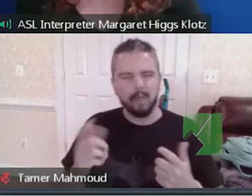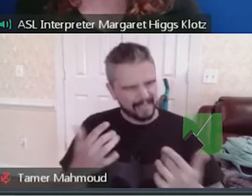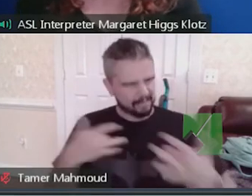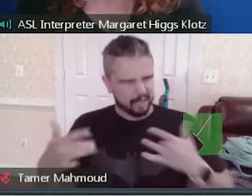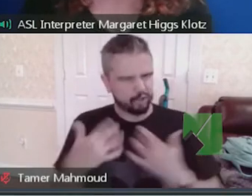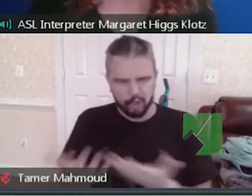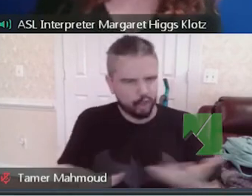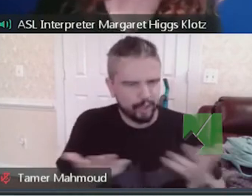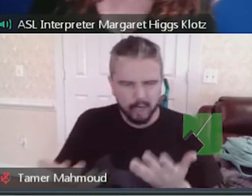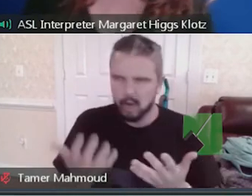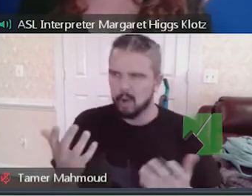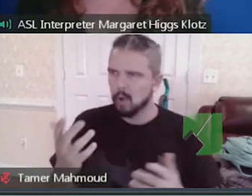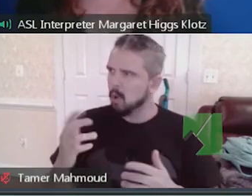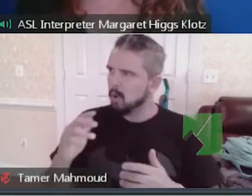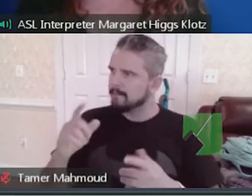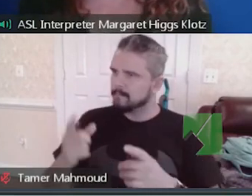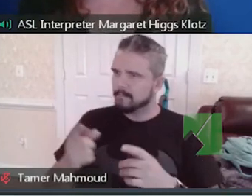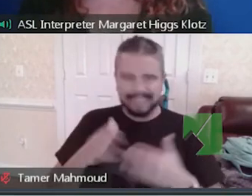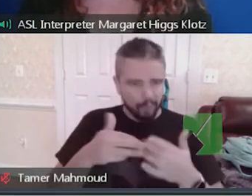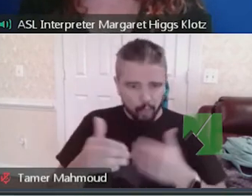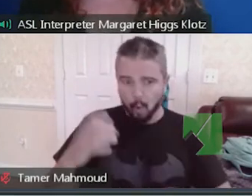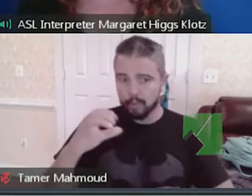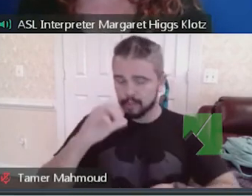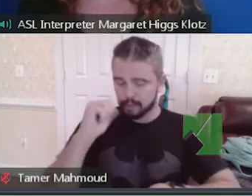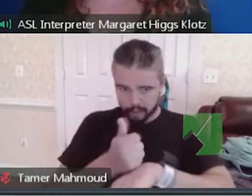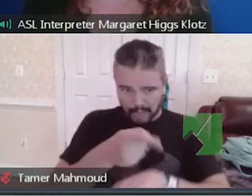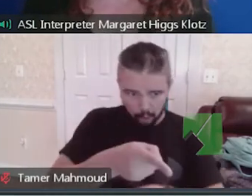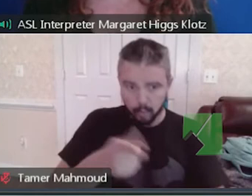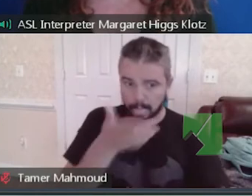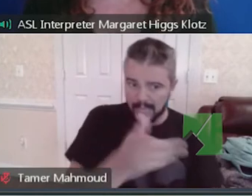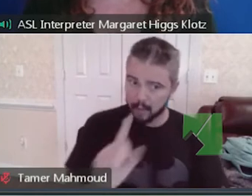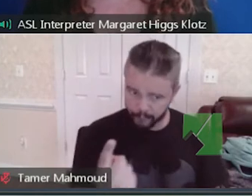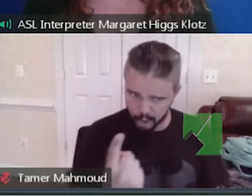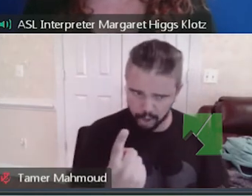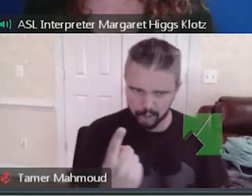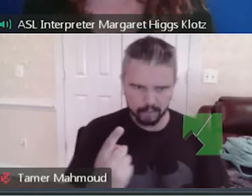So it doesn't make sense to future developers. And maybe there'll be concerned about investing in the property.